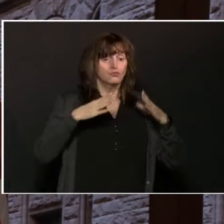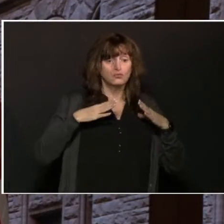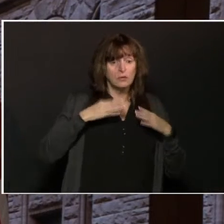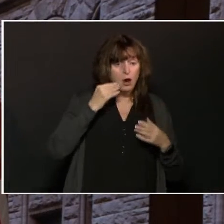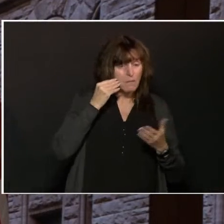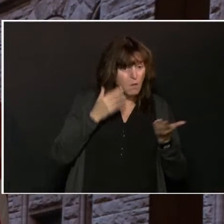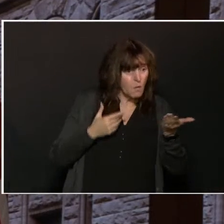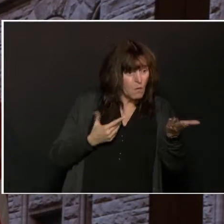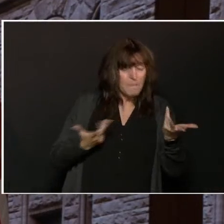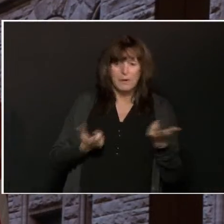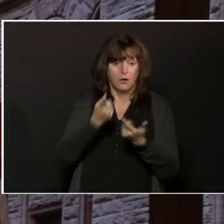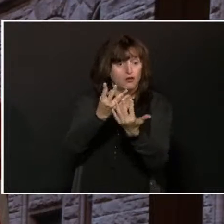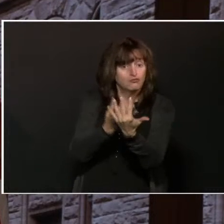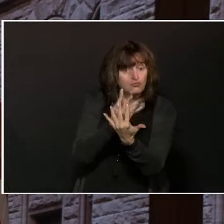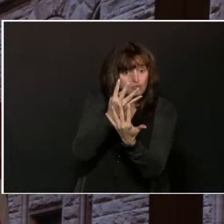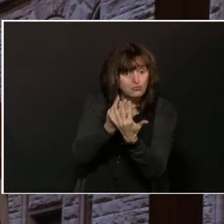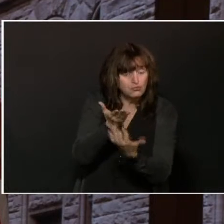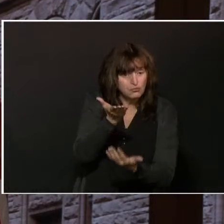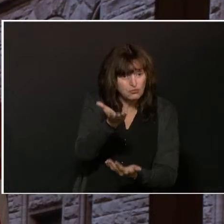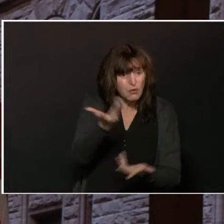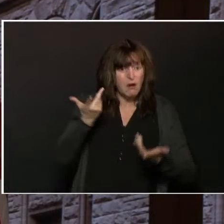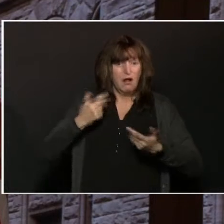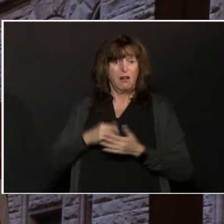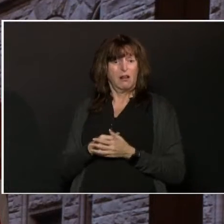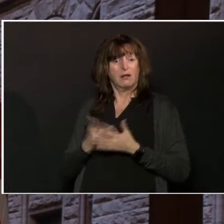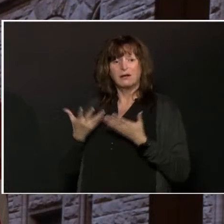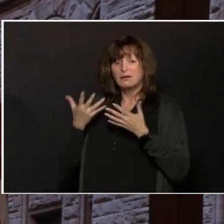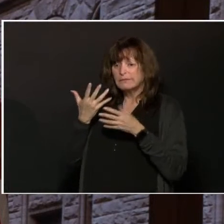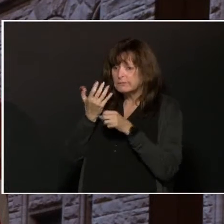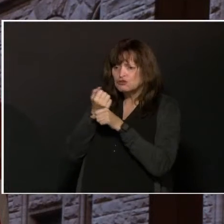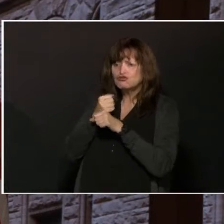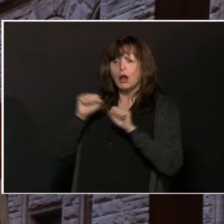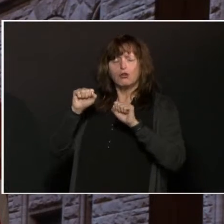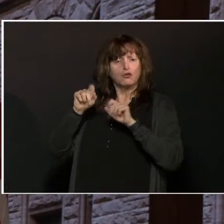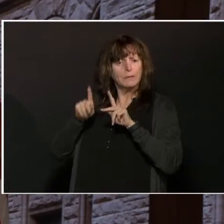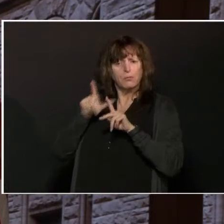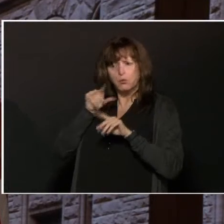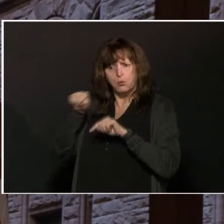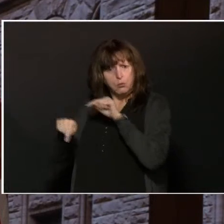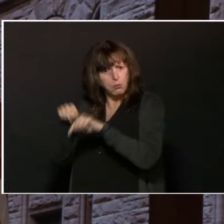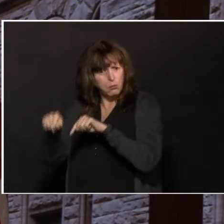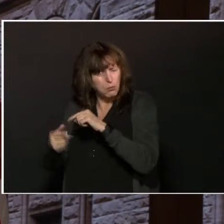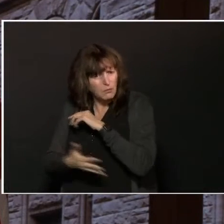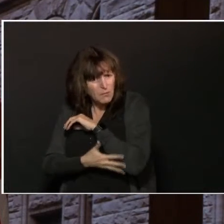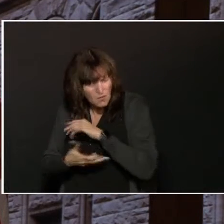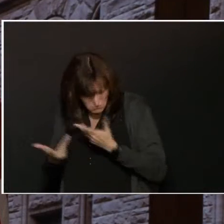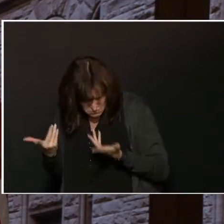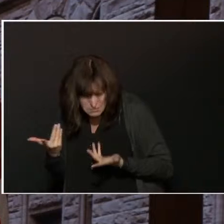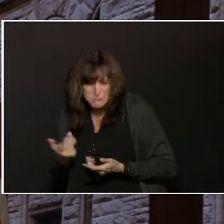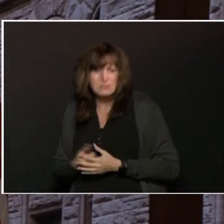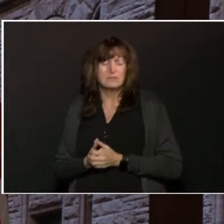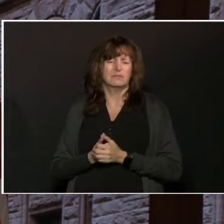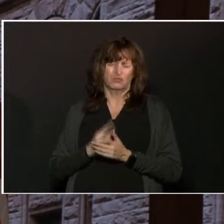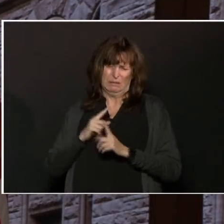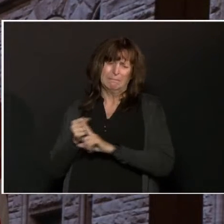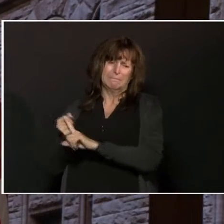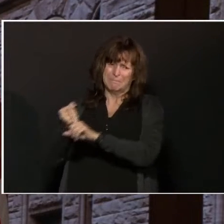WORK IN ONE LONG-TERM CARE HOME I SAW AN OLDER I SAW AN OLDER OWNERSHIP I WILL DESIGN I SAW AN OLDER OWNERSHIP I WILL DESIGN IN THE I SAW AN OLDER OWNERSHIP I WILL DESIGN IN THE HOME I SAW AN OLDER OWNERSHIP I WILL DESIGN IN THE